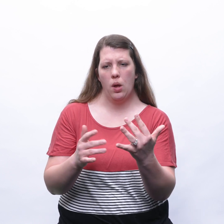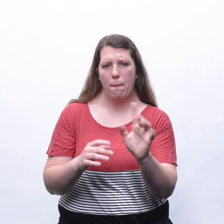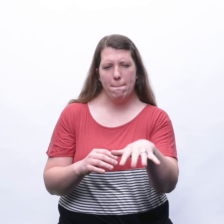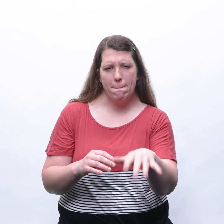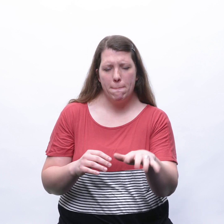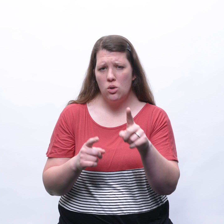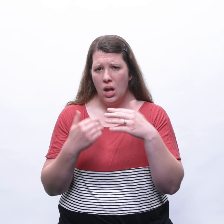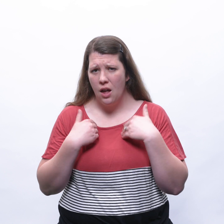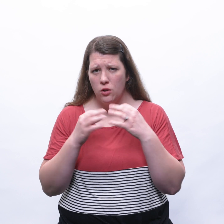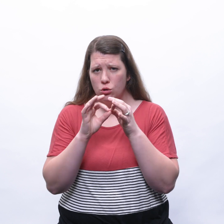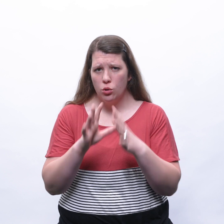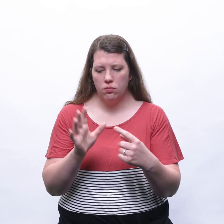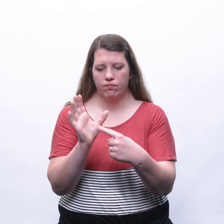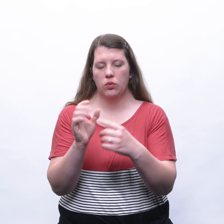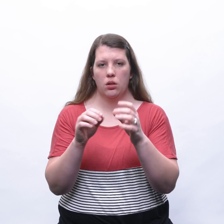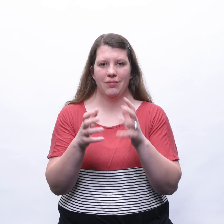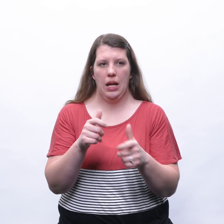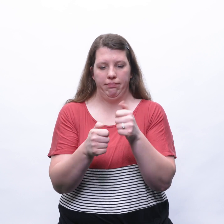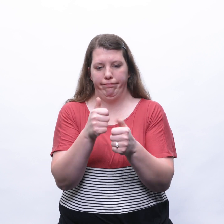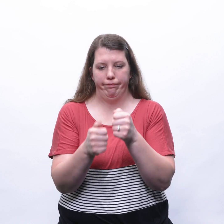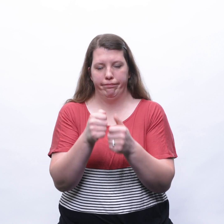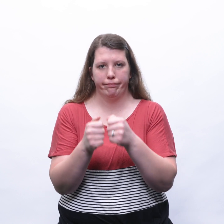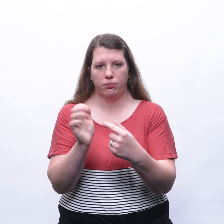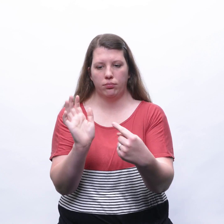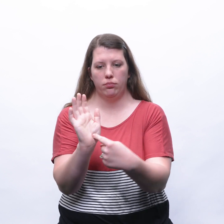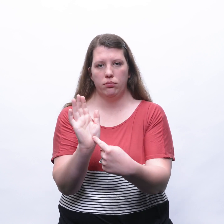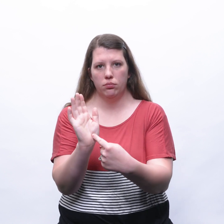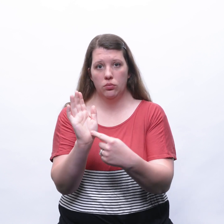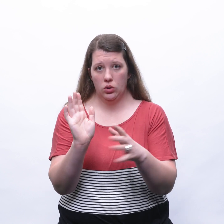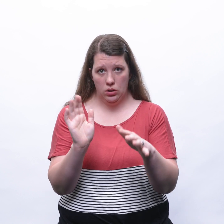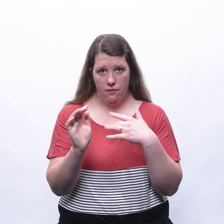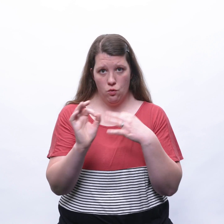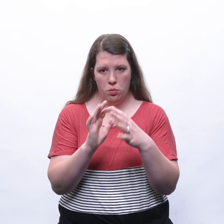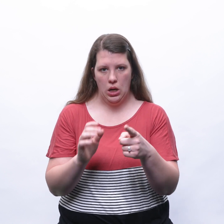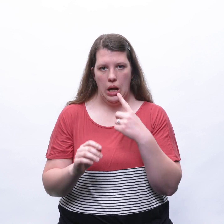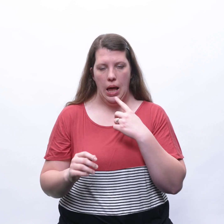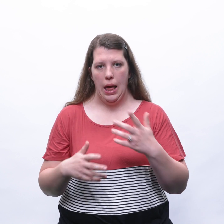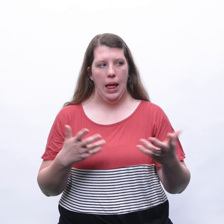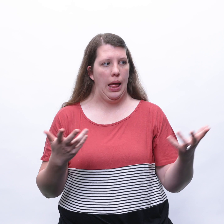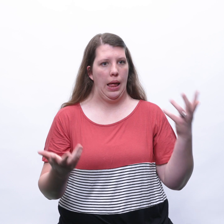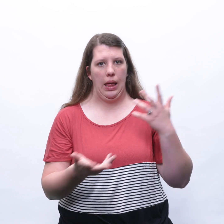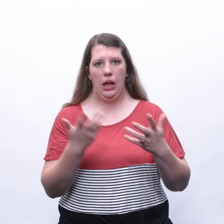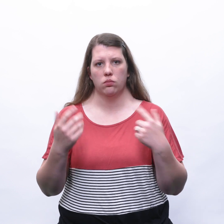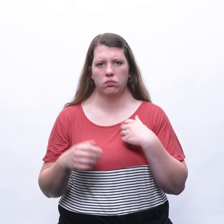They showed me where to go, but in my text on my phone I said, "Do you have an interpreter?" and they said,